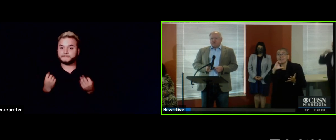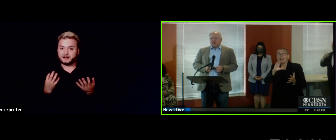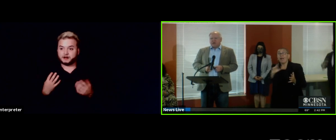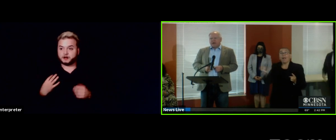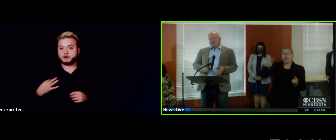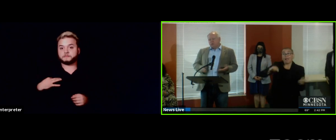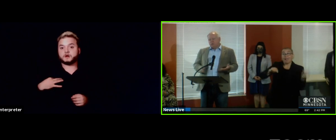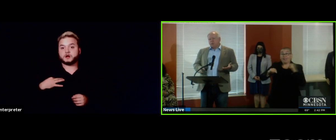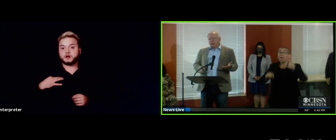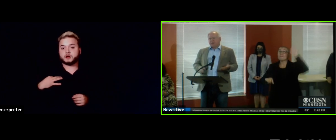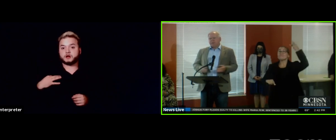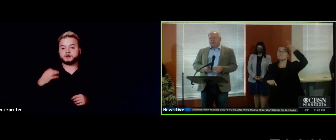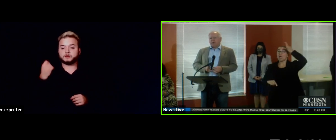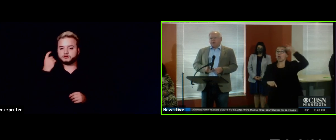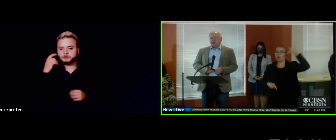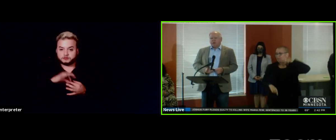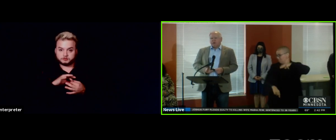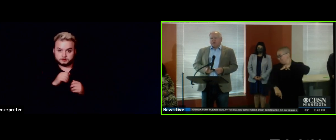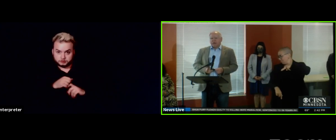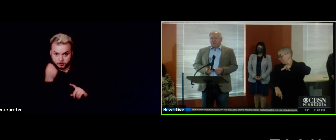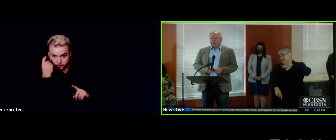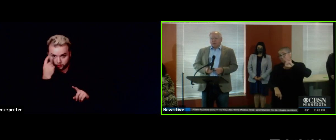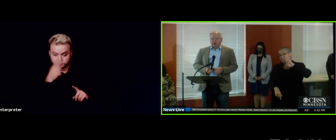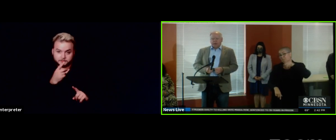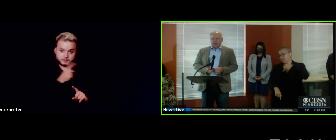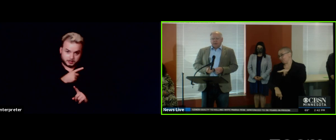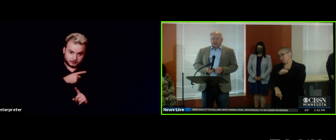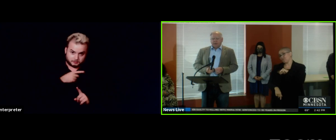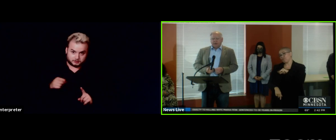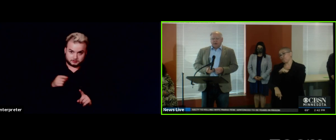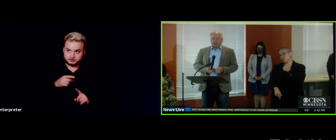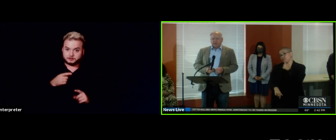has chosen not. We will probably appeal try to go to that I'll call them as try and talk